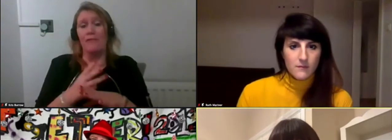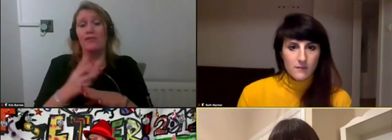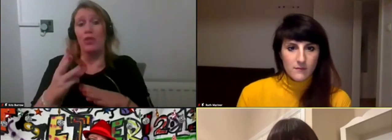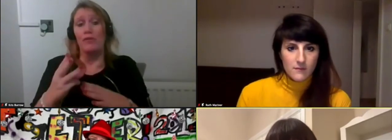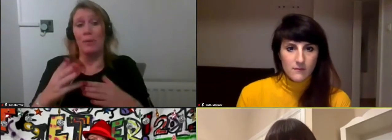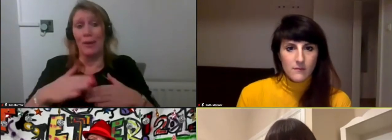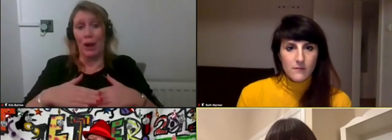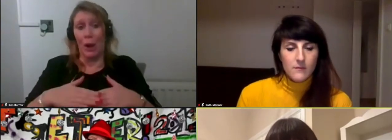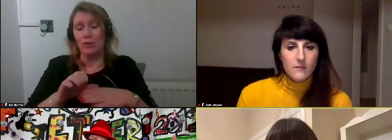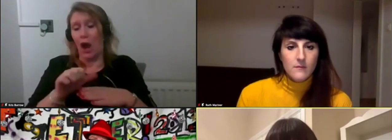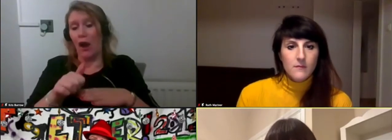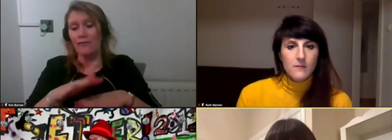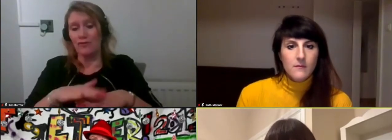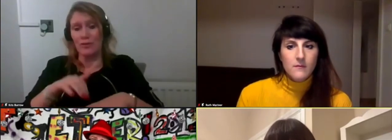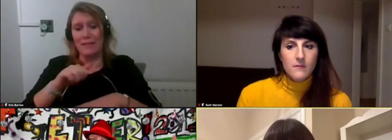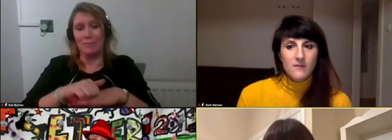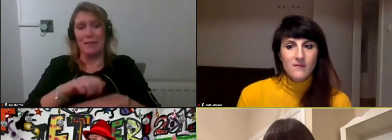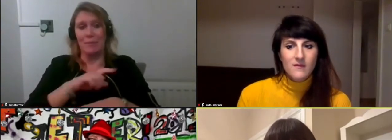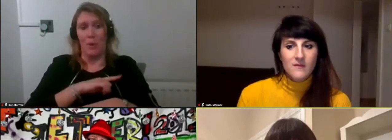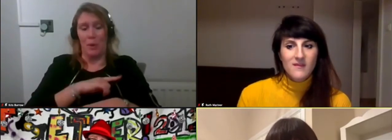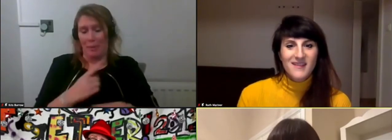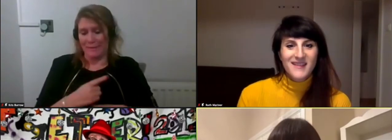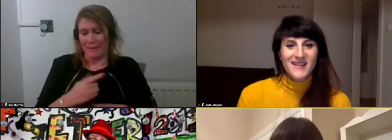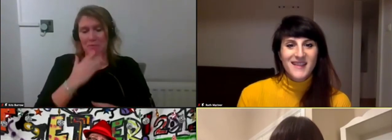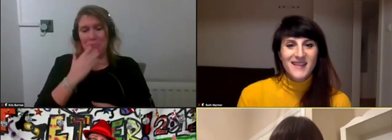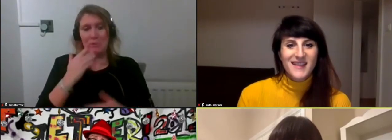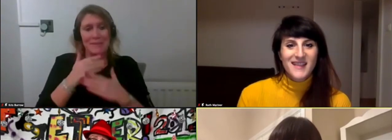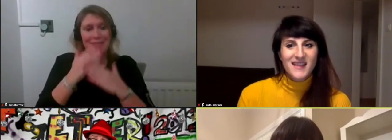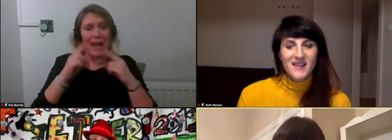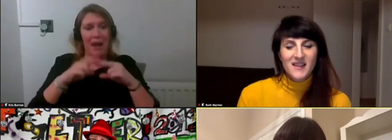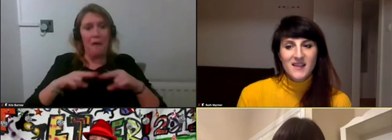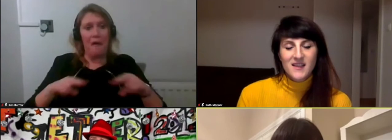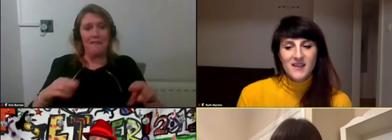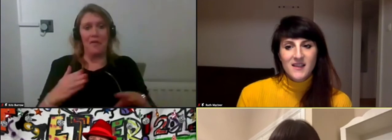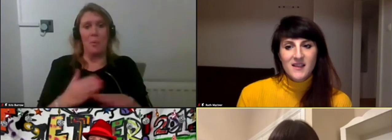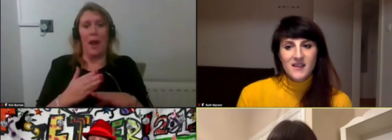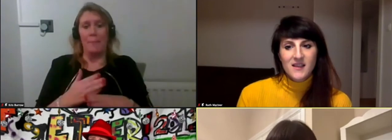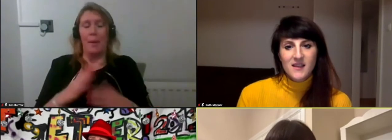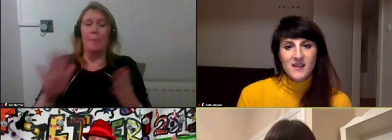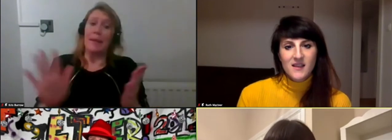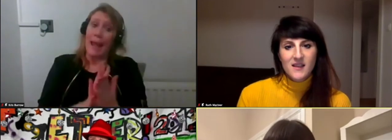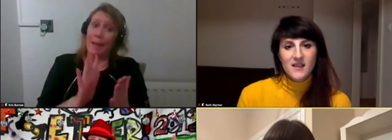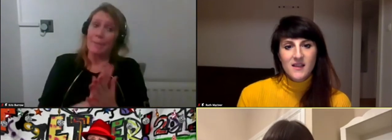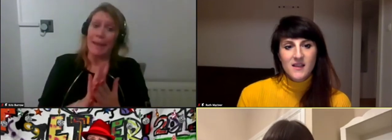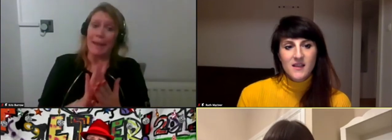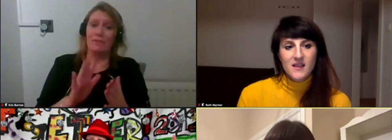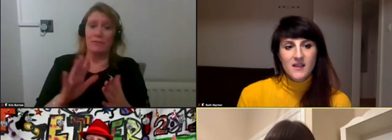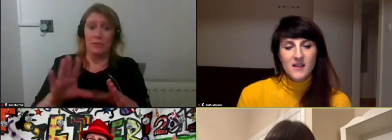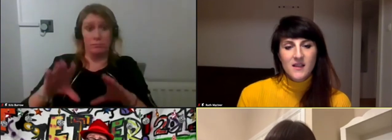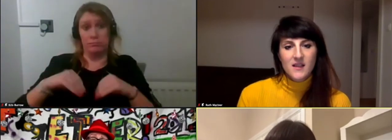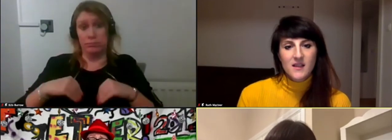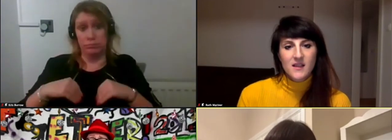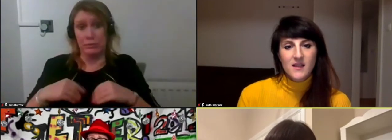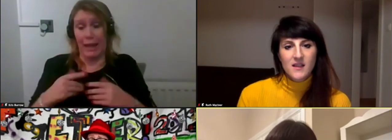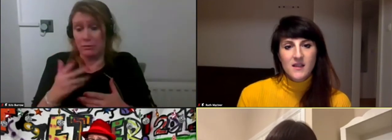as you can imagine I've not had a day off for some time, but we would be very, very pleased indeed to talk further, and